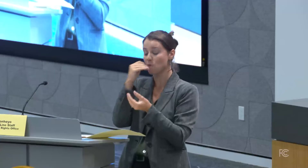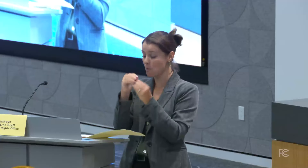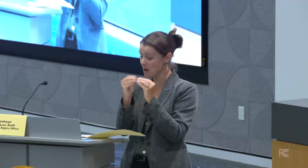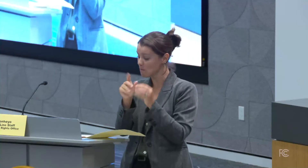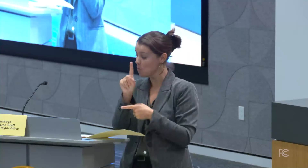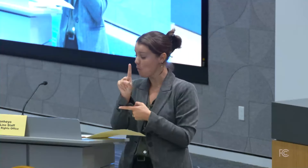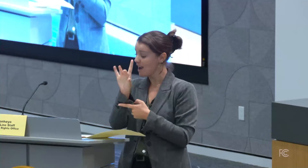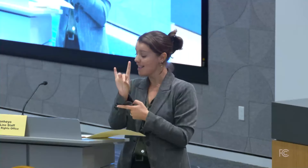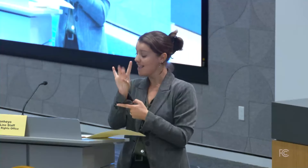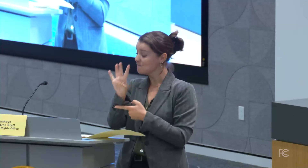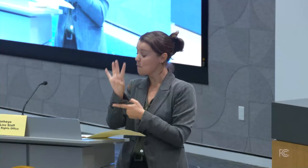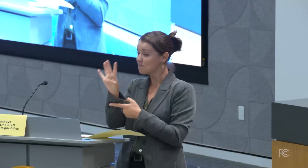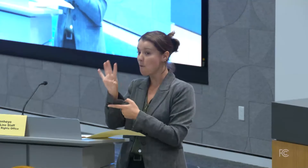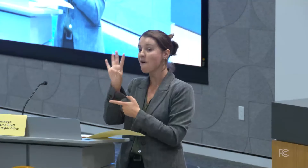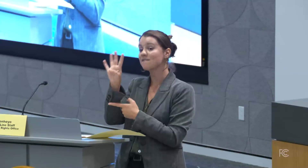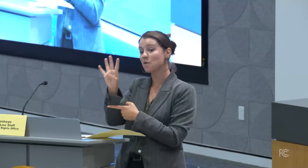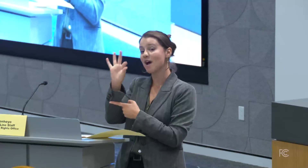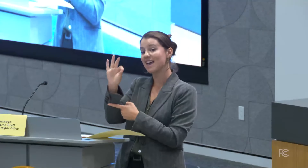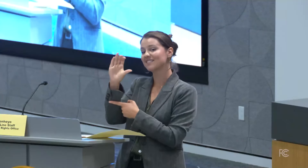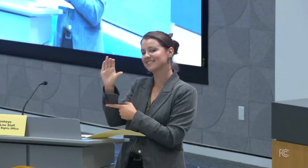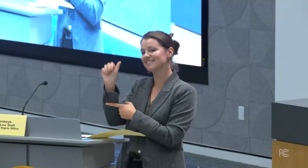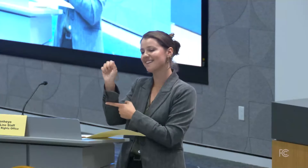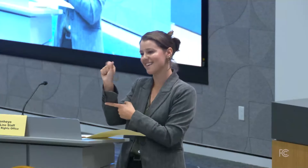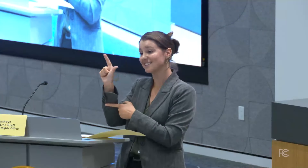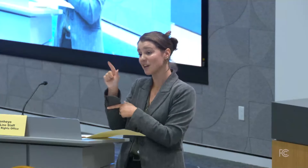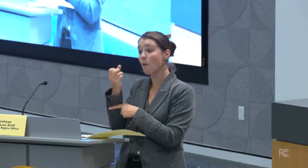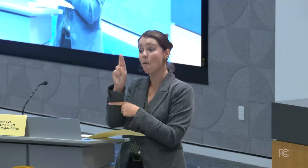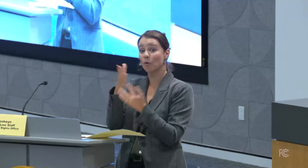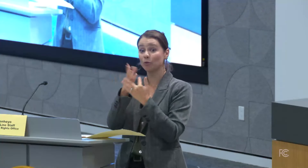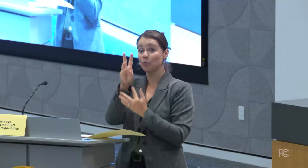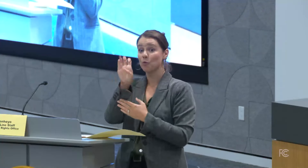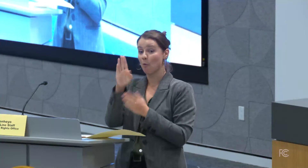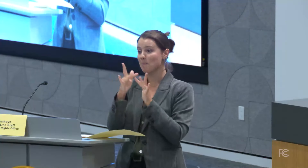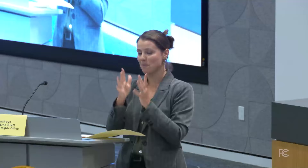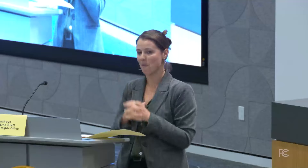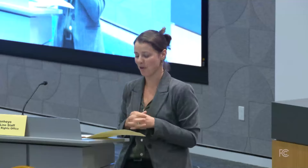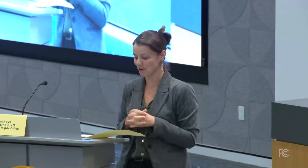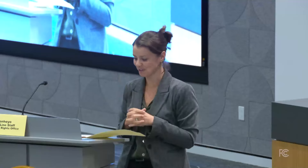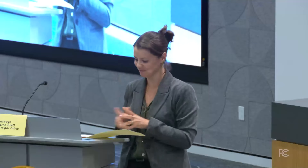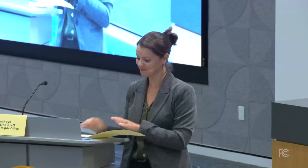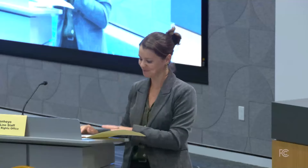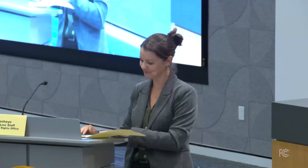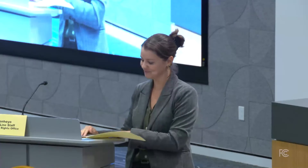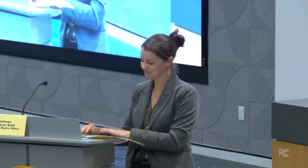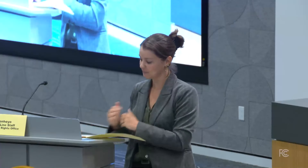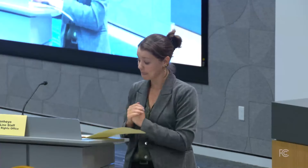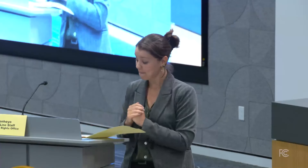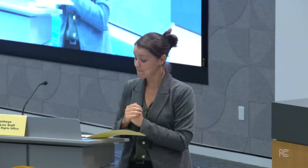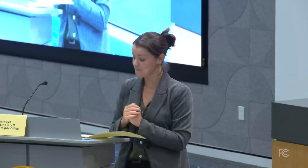HOURS ARE MONDAY THROUGH FRIDAY, 9:30 TO 5 P.M. EASTERN TIME. THIS CALL CENTER IS ALSO